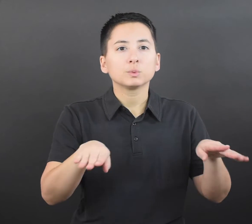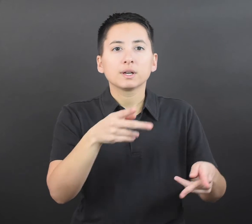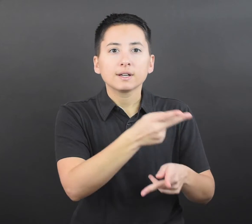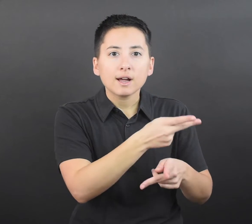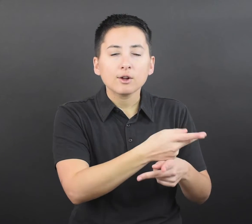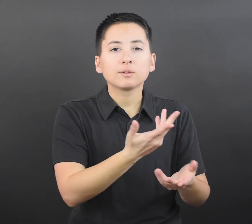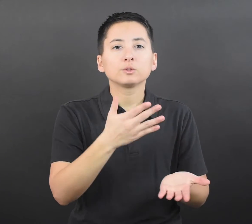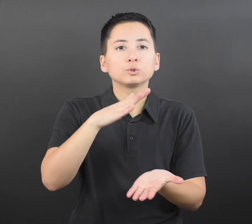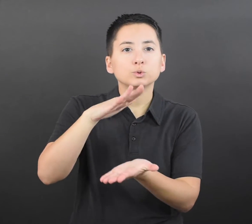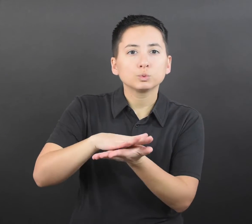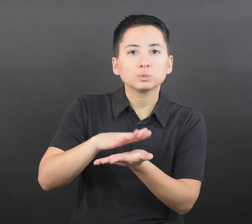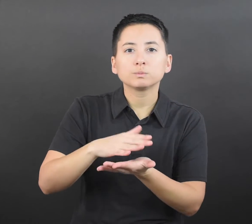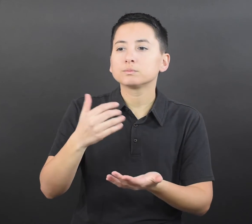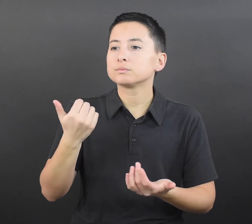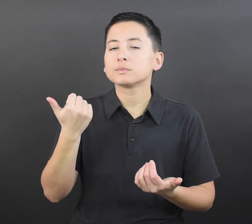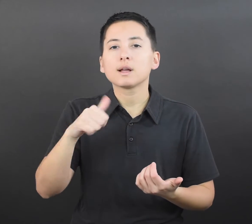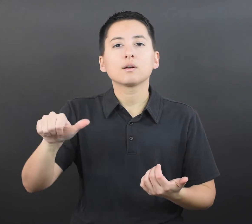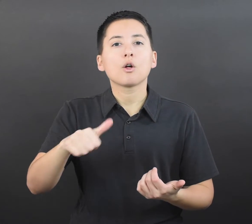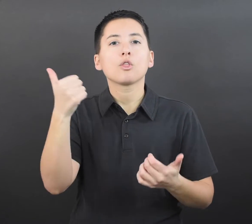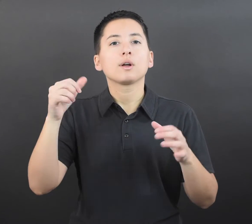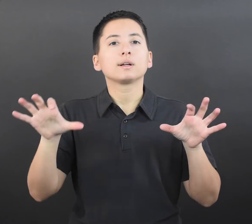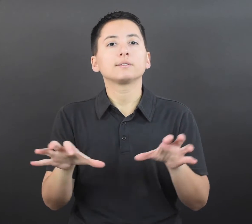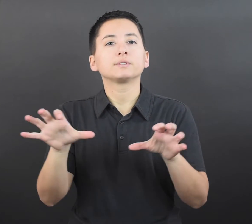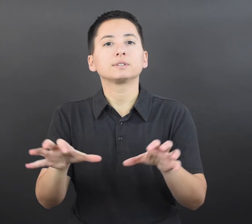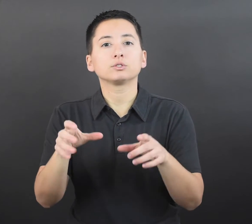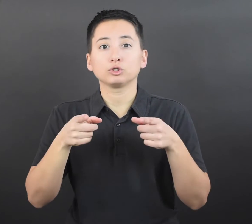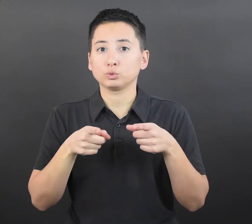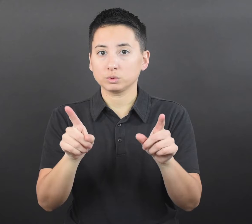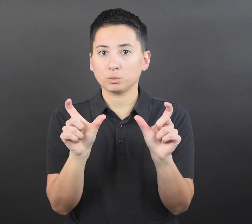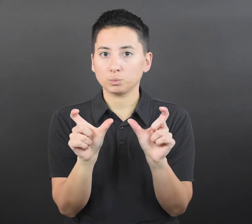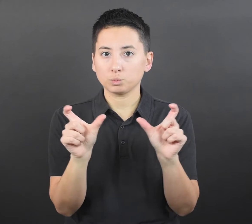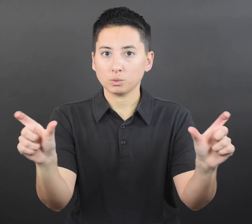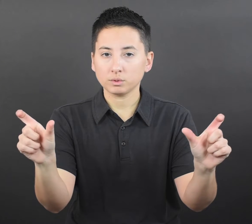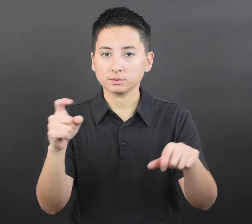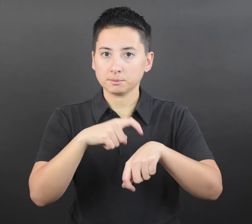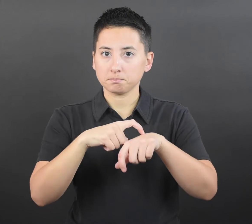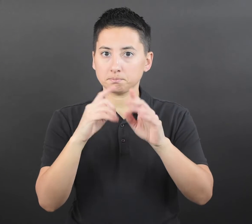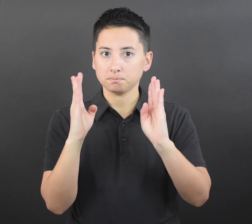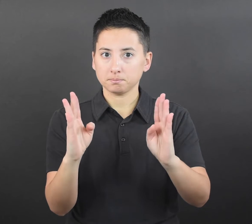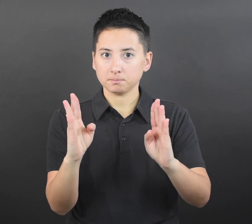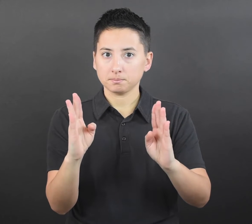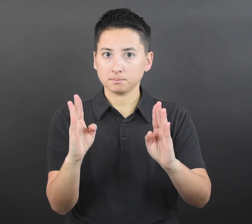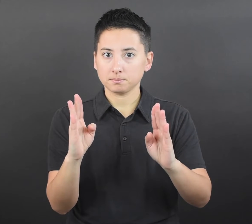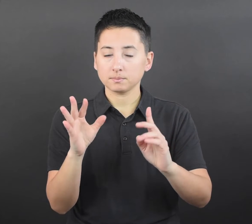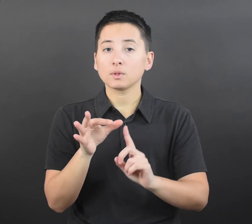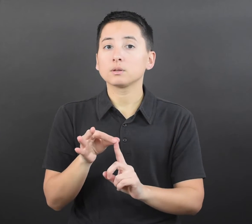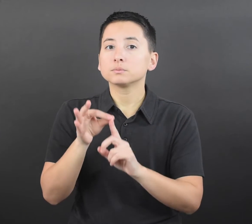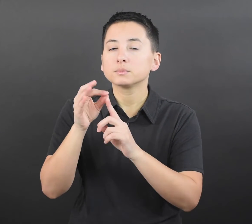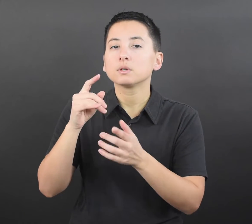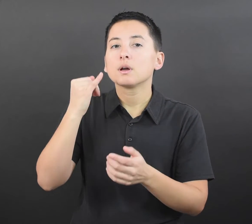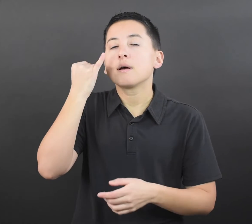or other activities during their quarantine period, unless they are participating in a